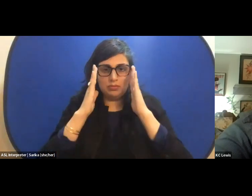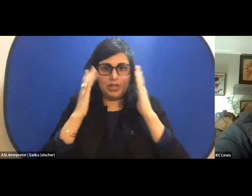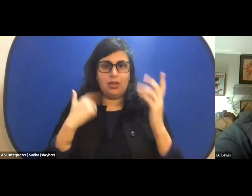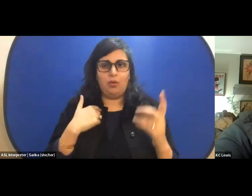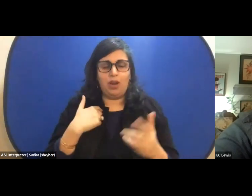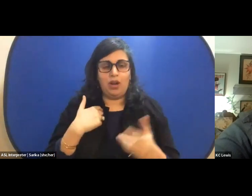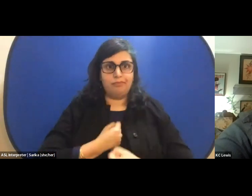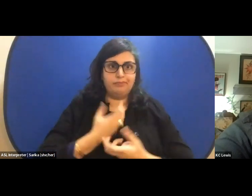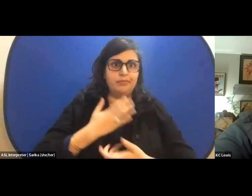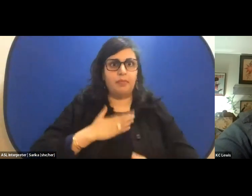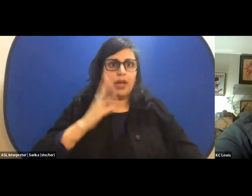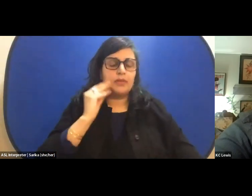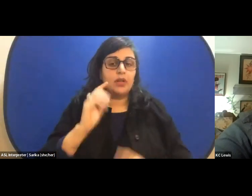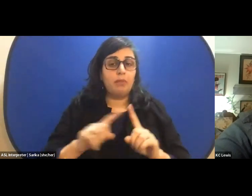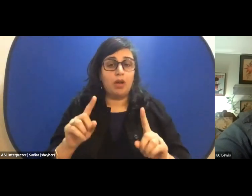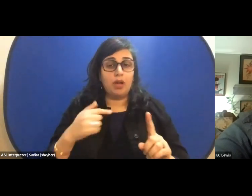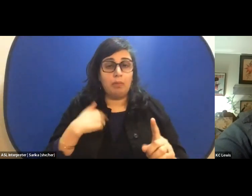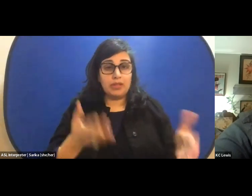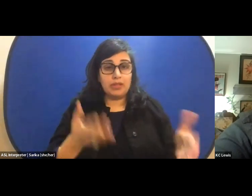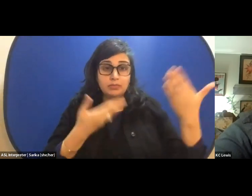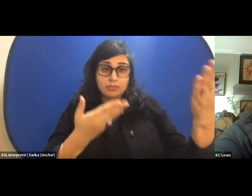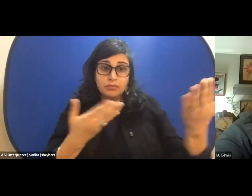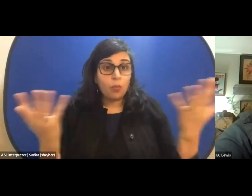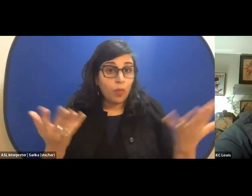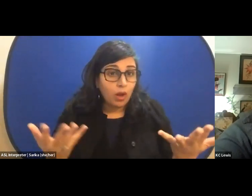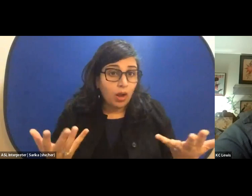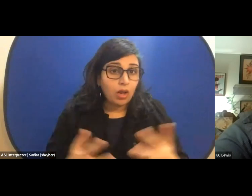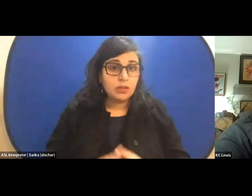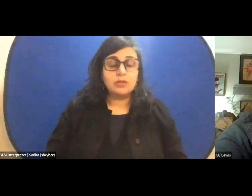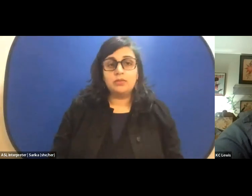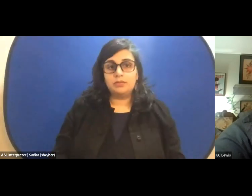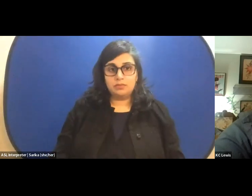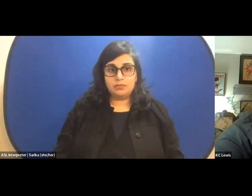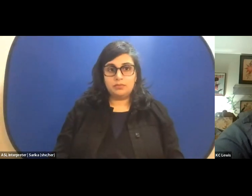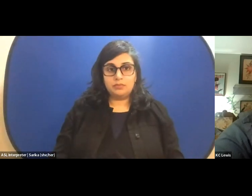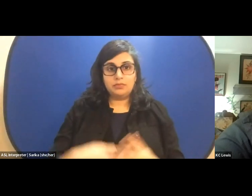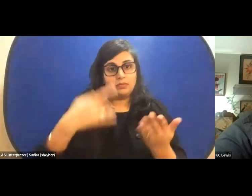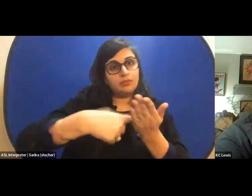things for a lot longer. So I do not want to belabor my own experience at the protest too